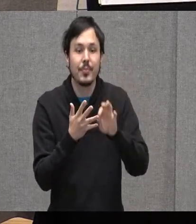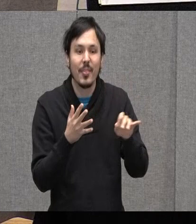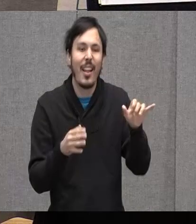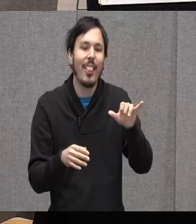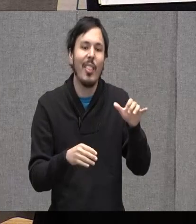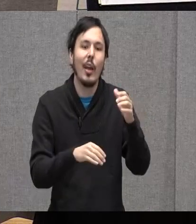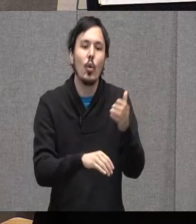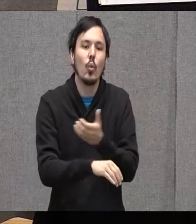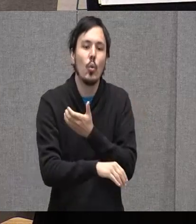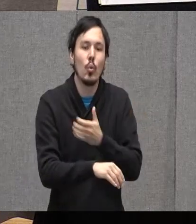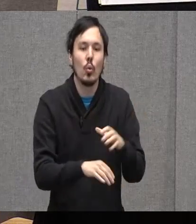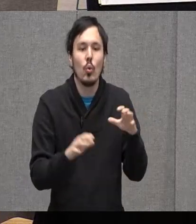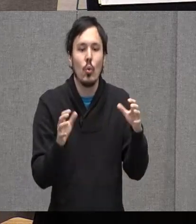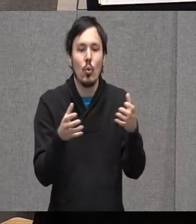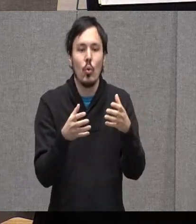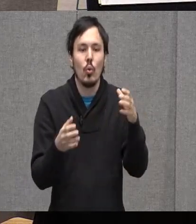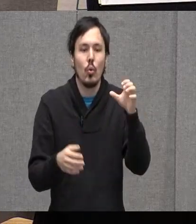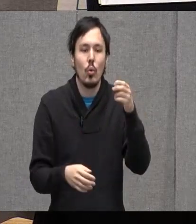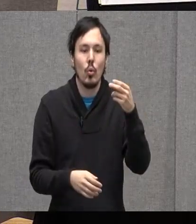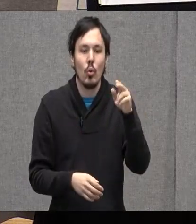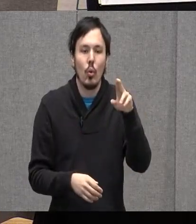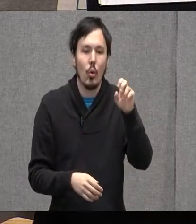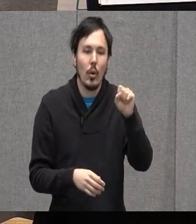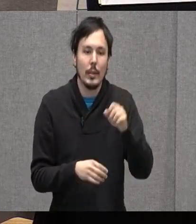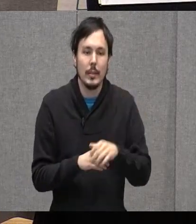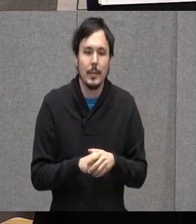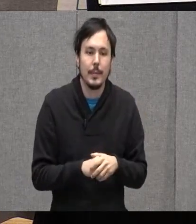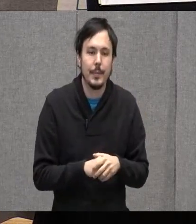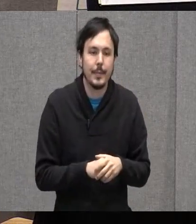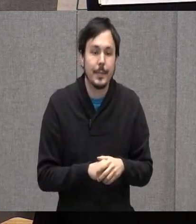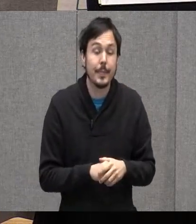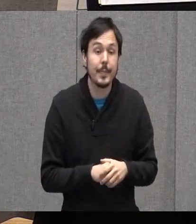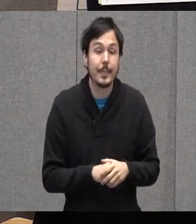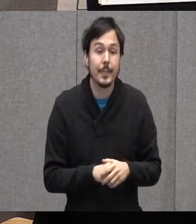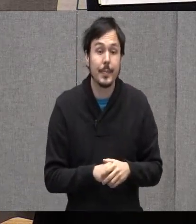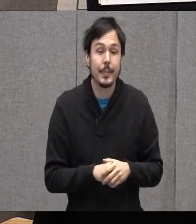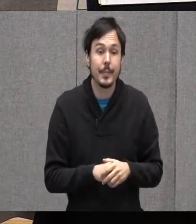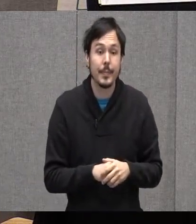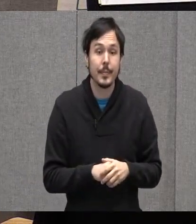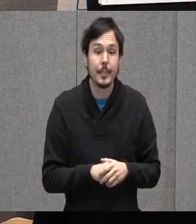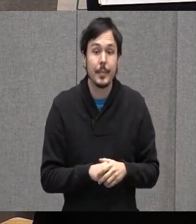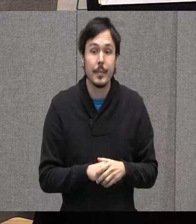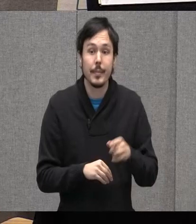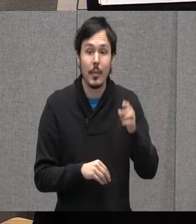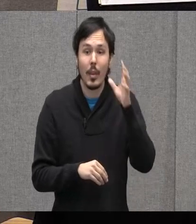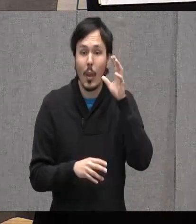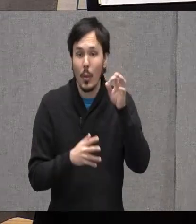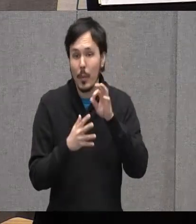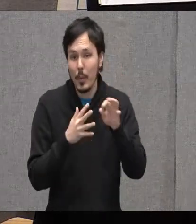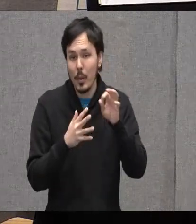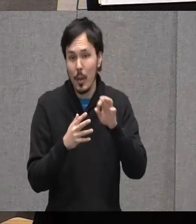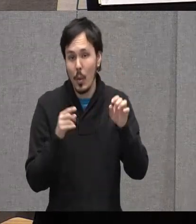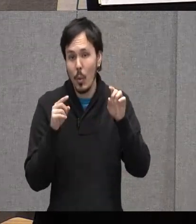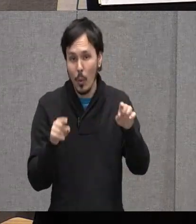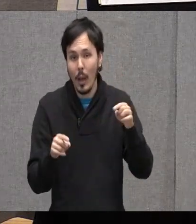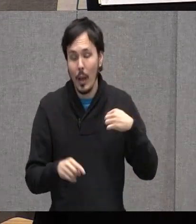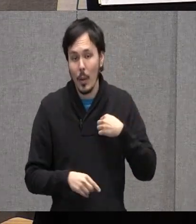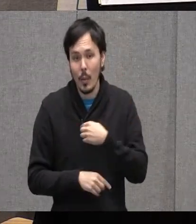so we were doing it chorally together. So, I'm gonna be recording our count today as we go.